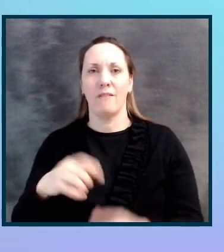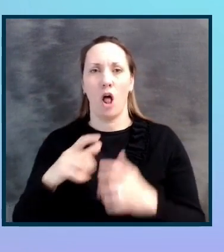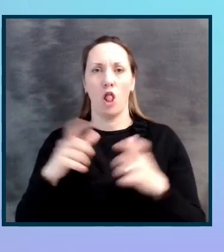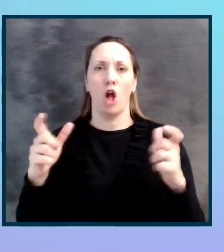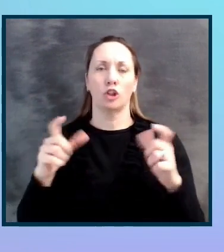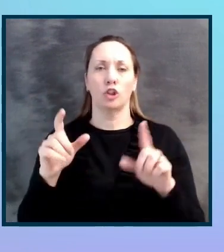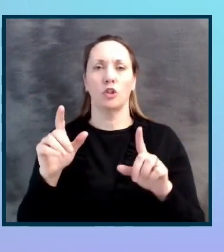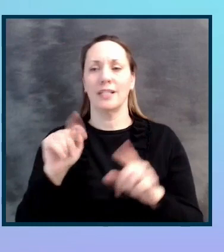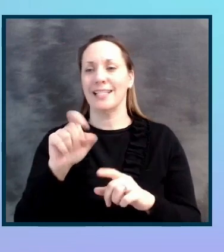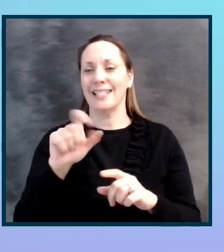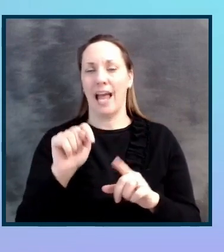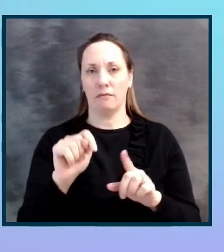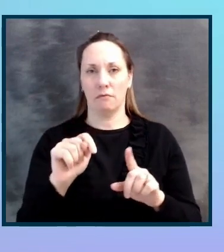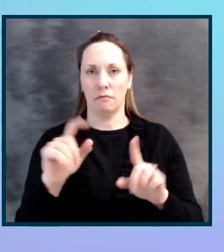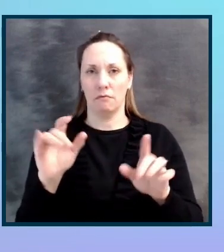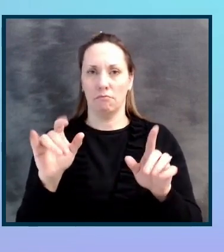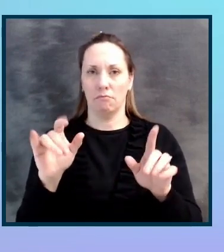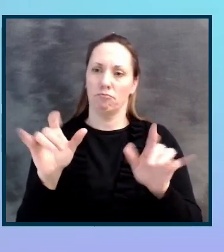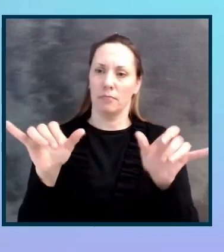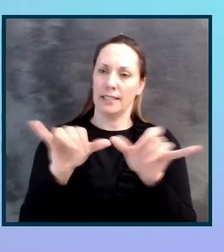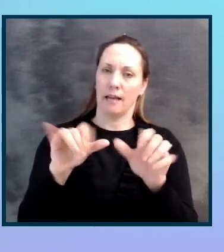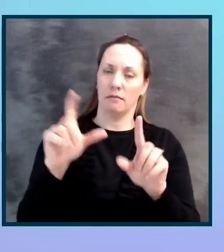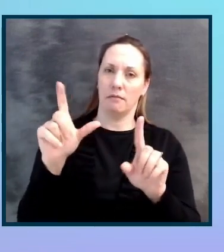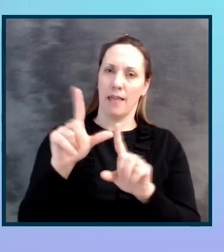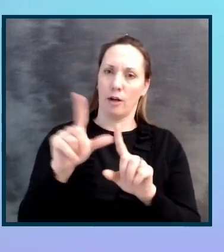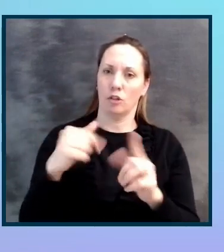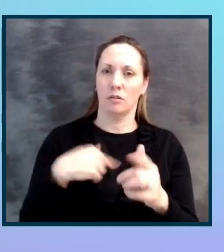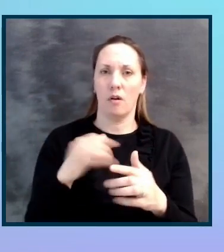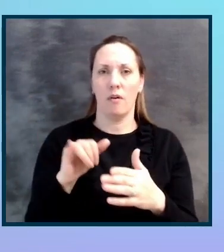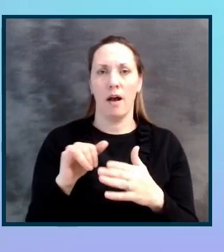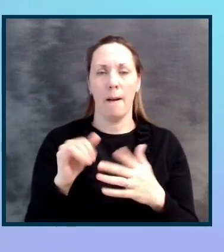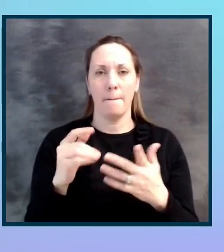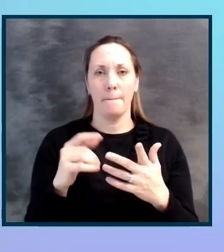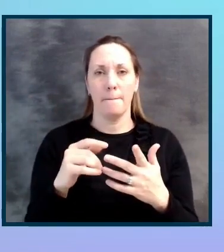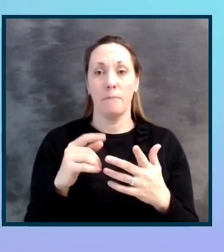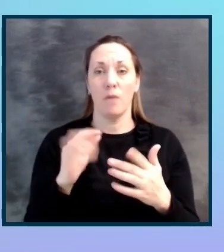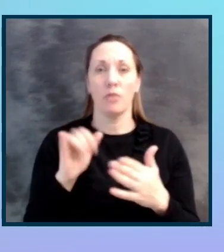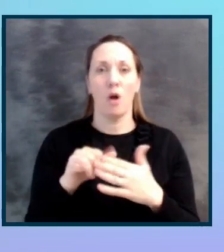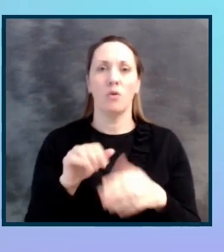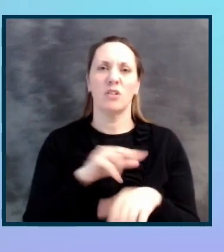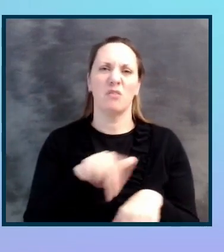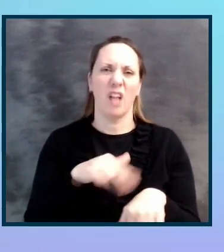Not like extra large sizes, just like that would be the largest one on there. But those are native functions that we're talking about